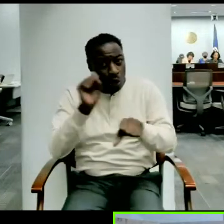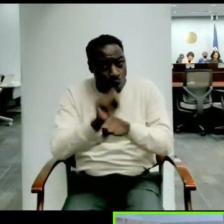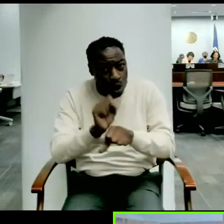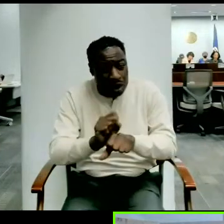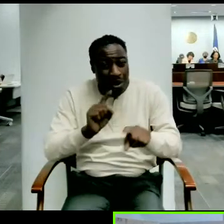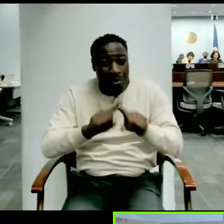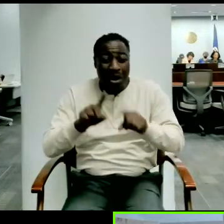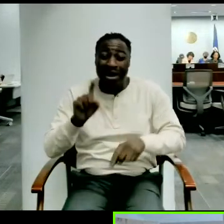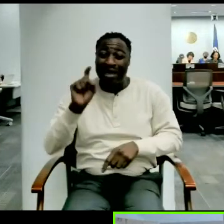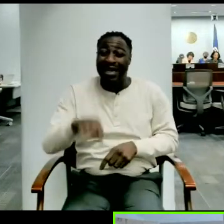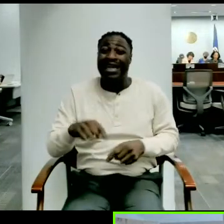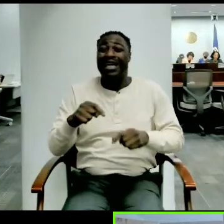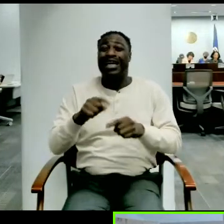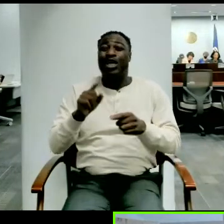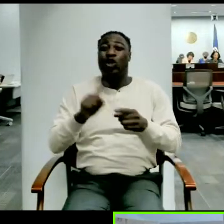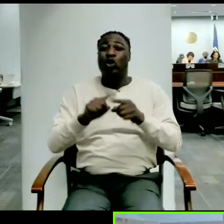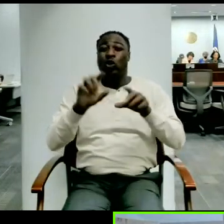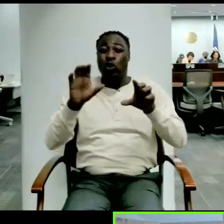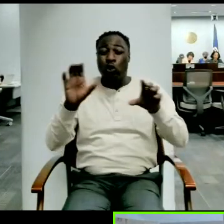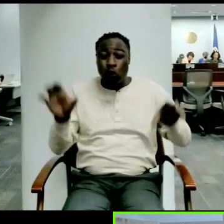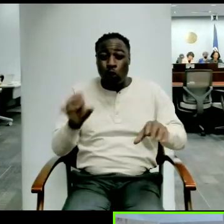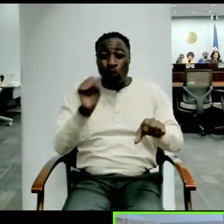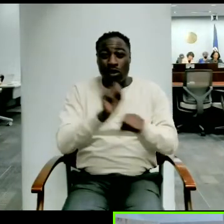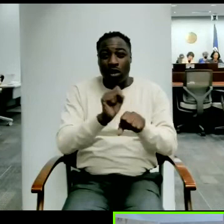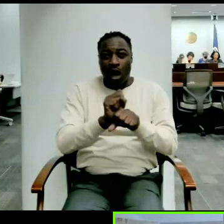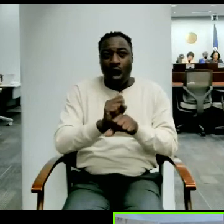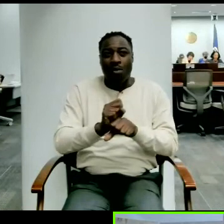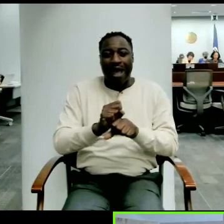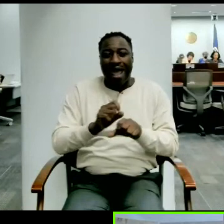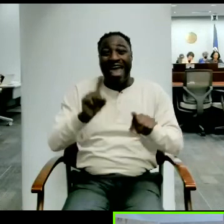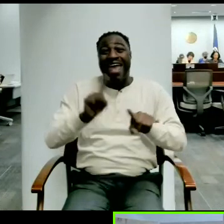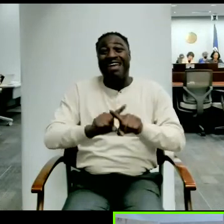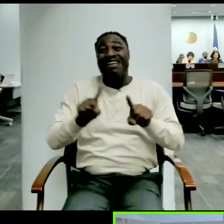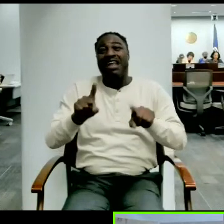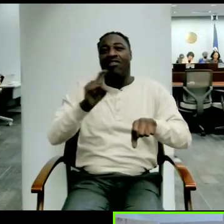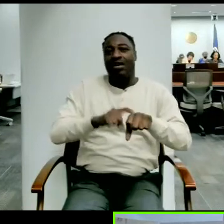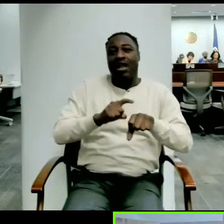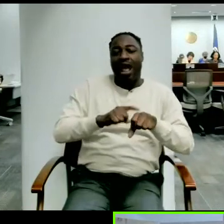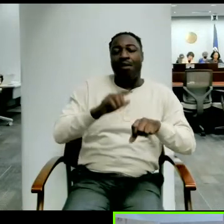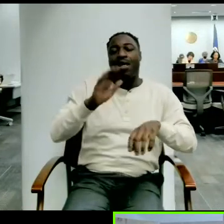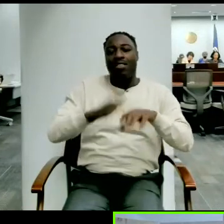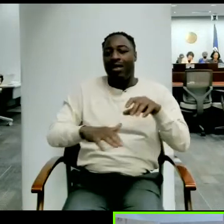they need to do it at different times than the regular all 9 to 5 times.